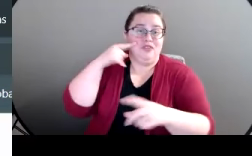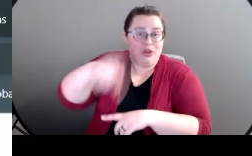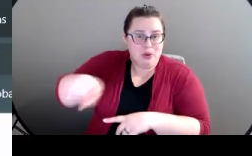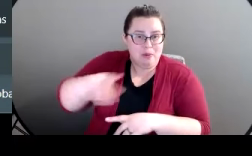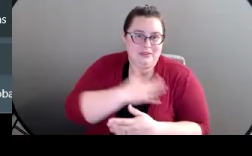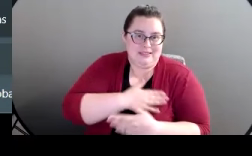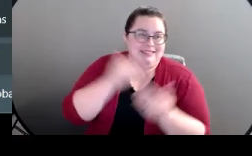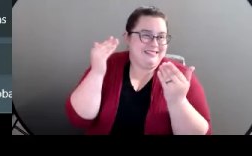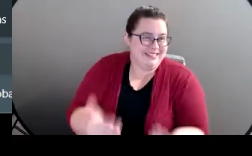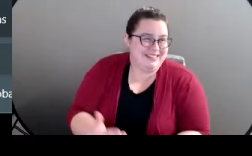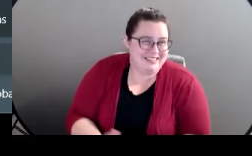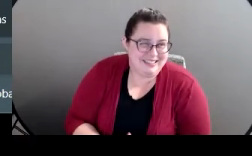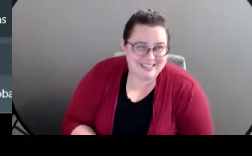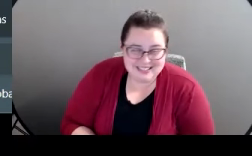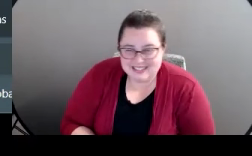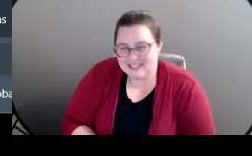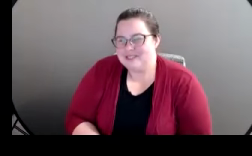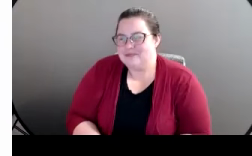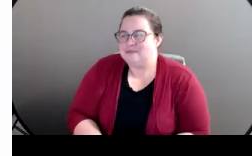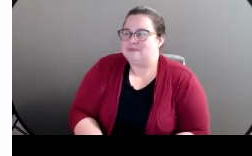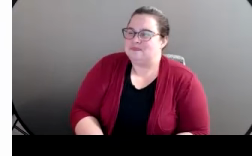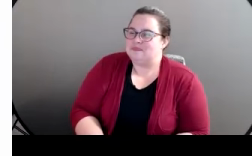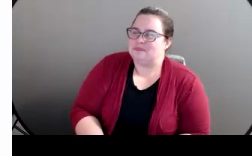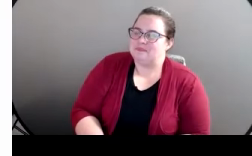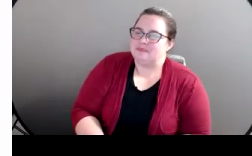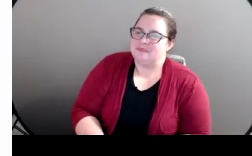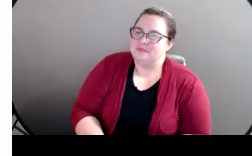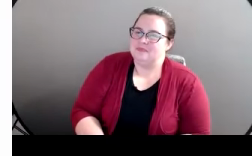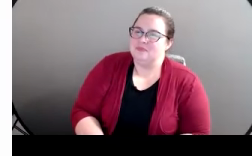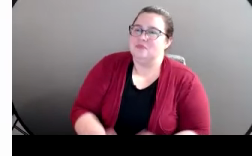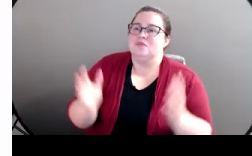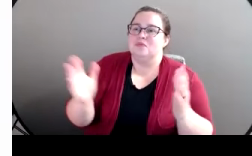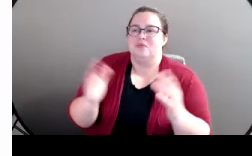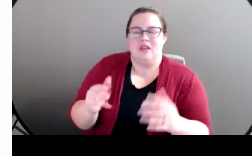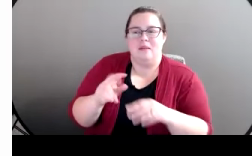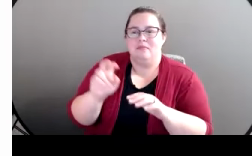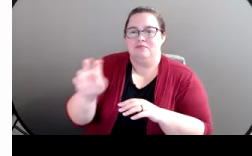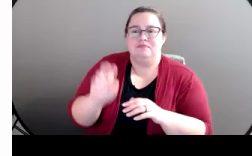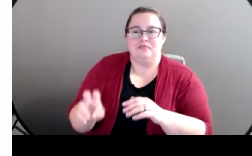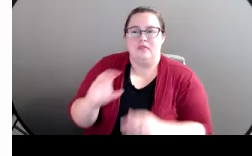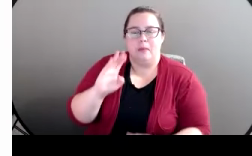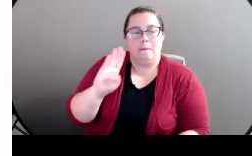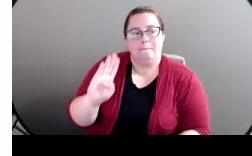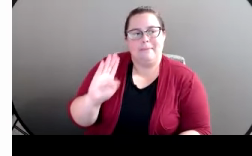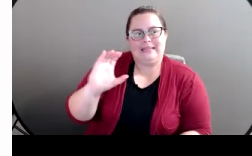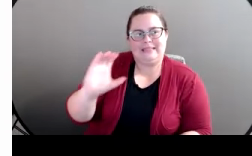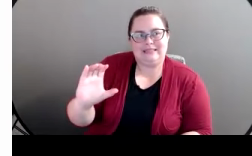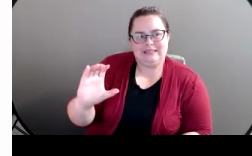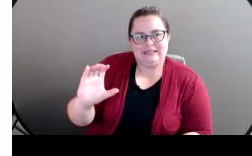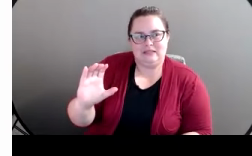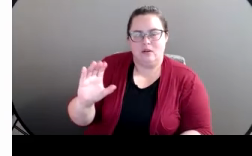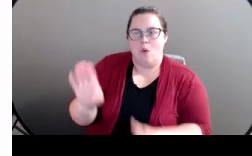go there. Okay. Alrighty. I'm going to jump to BC open collection.